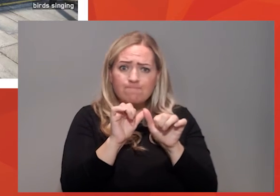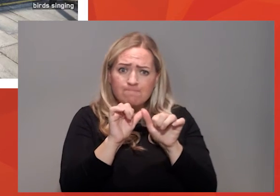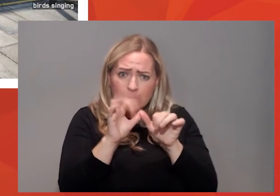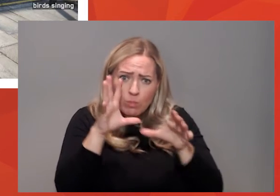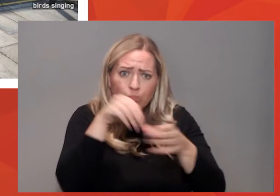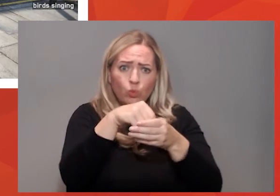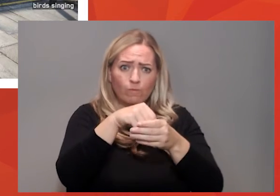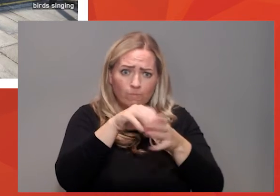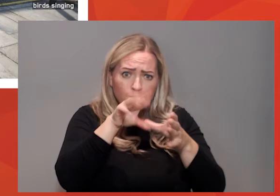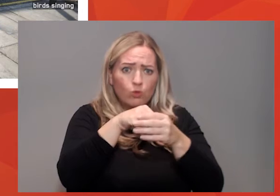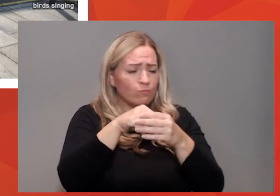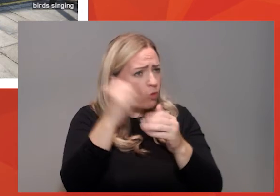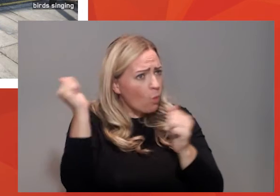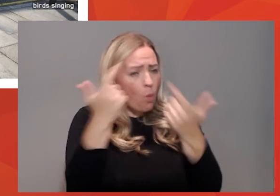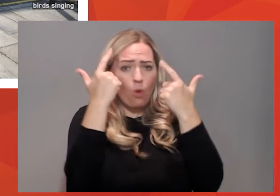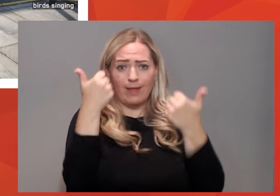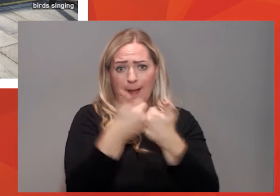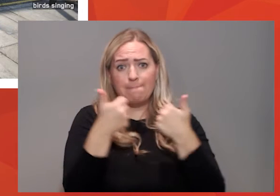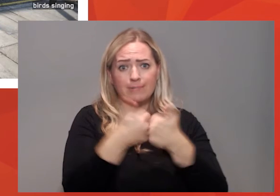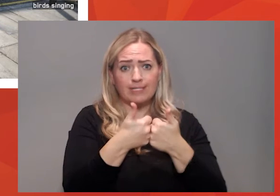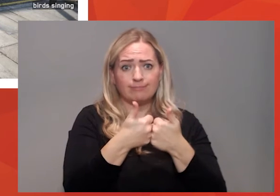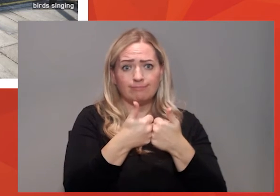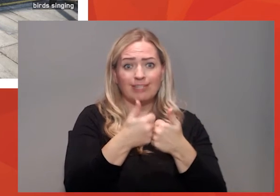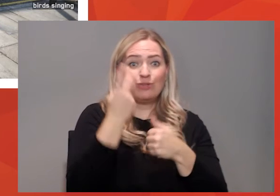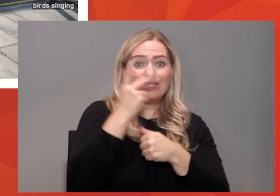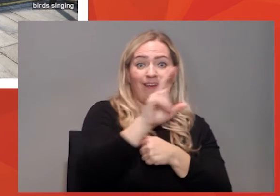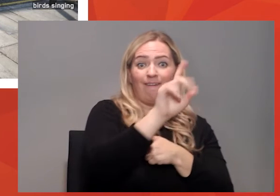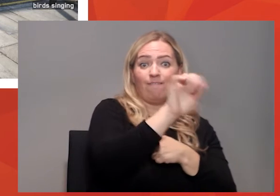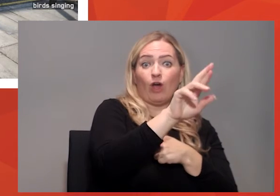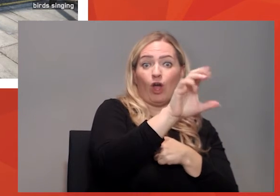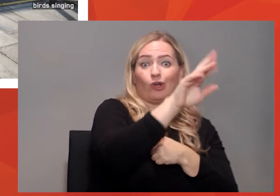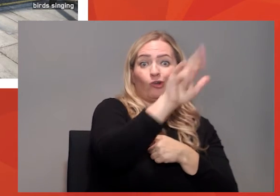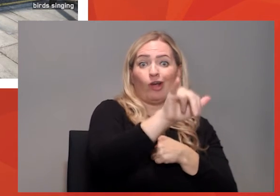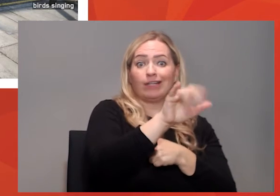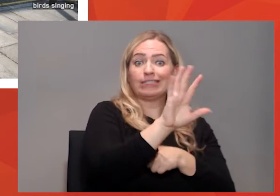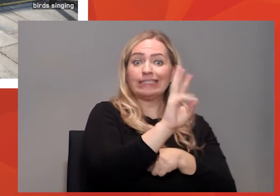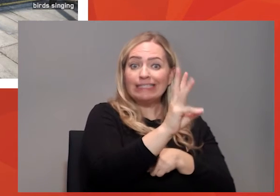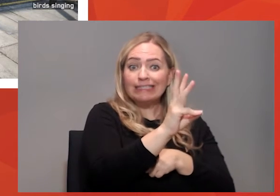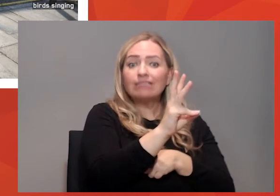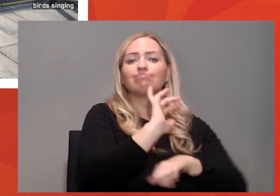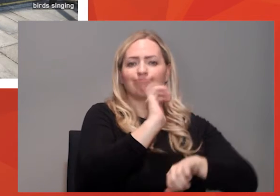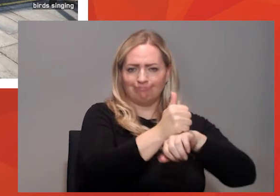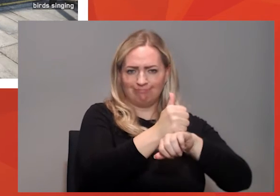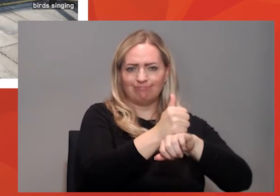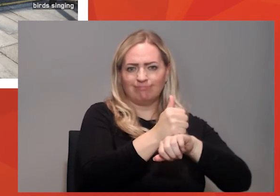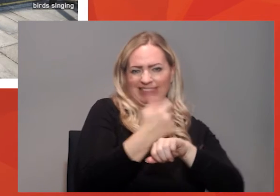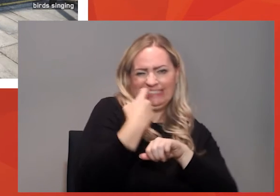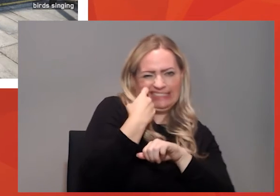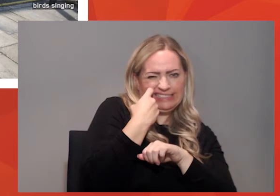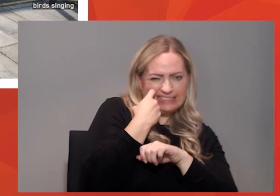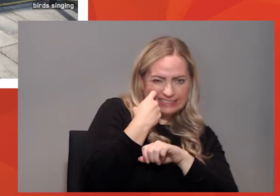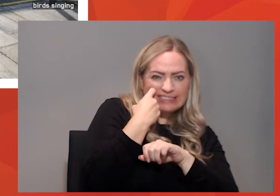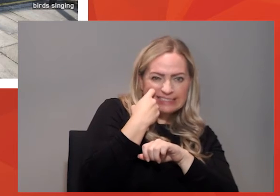to produce this feature for every our game. As you can see in the "Far Cry 6", it was implemented (the newest one),